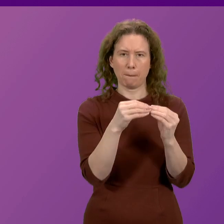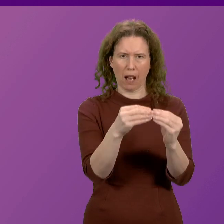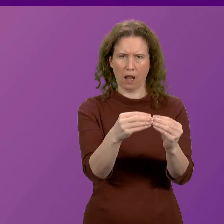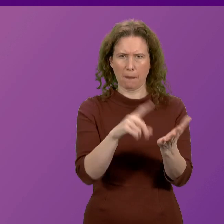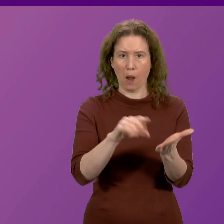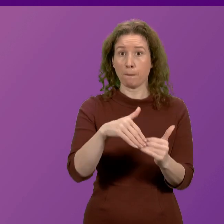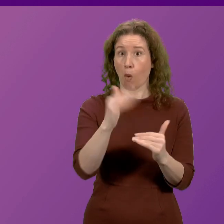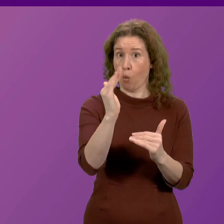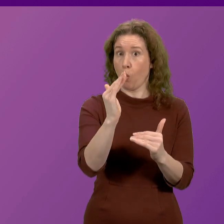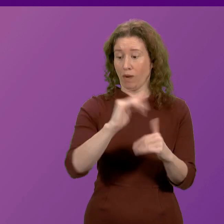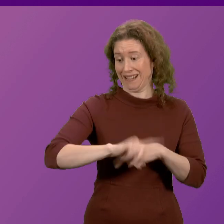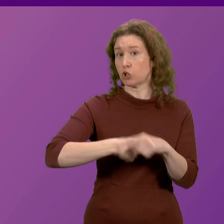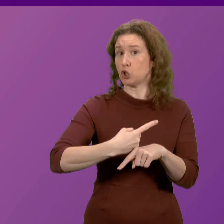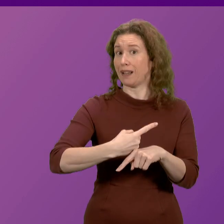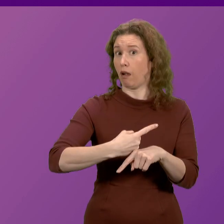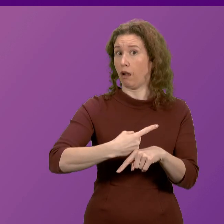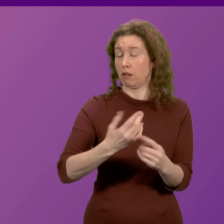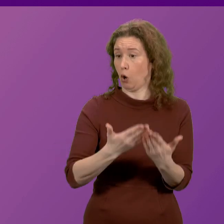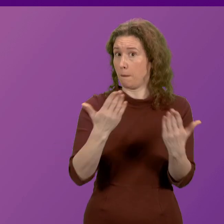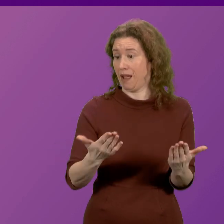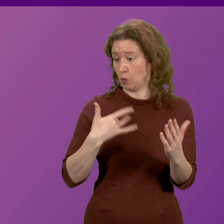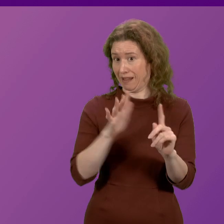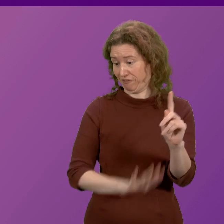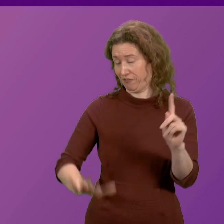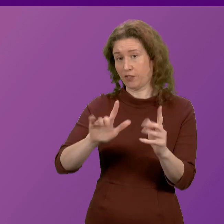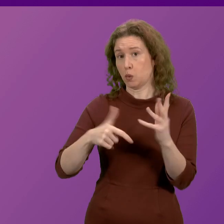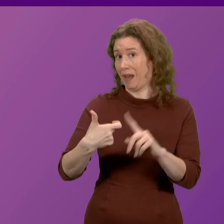more next year than they would if they lived elsewhere in the UK.